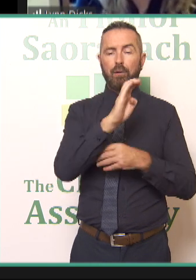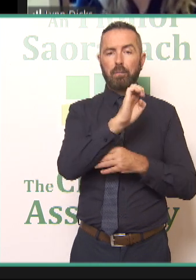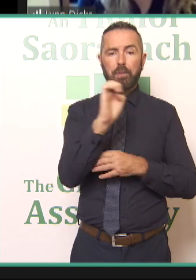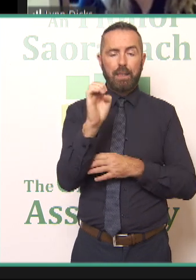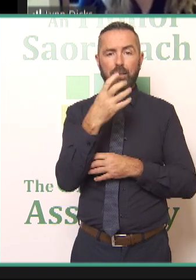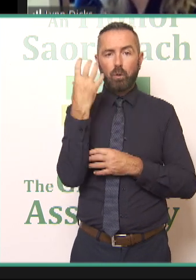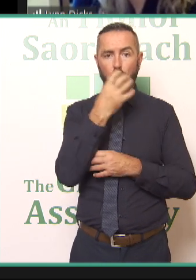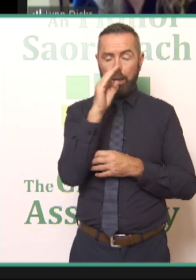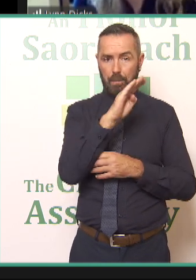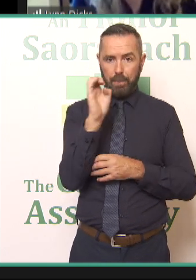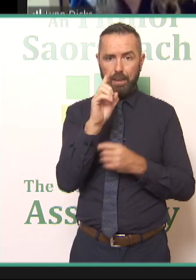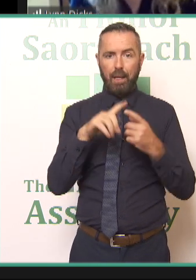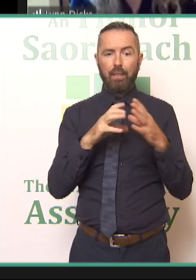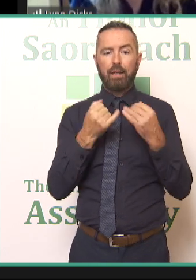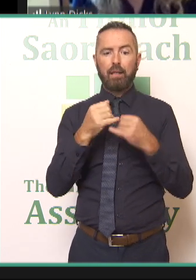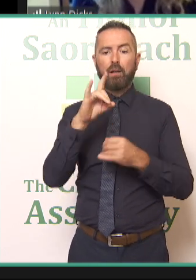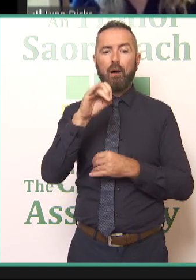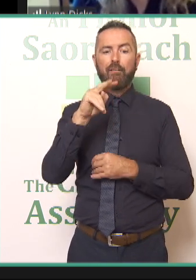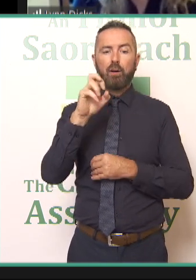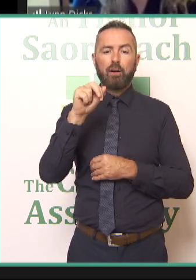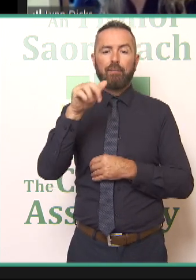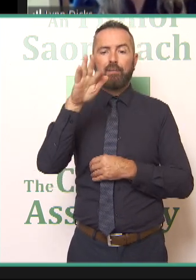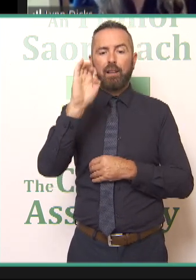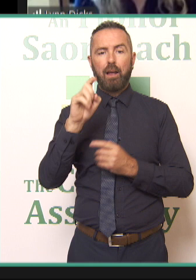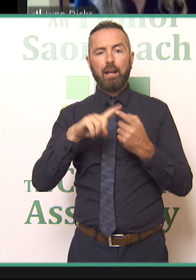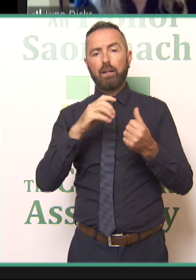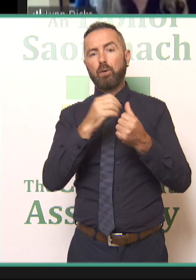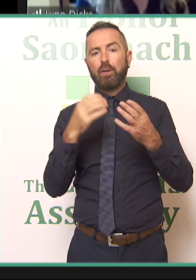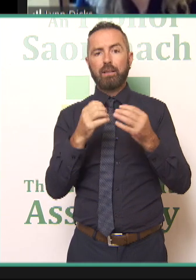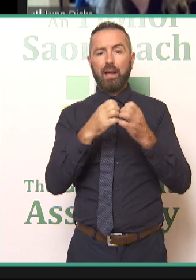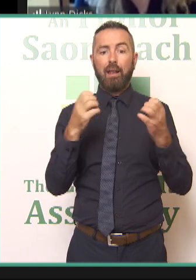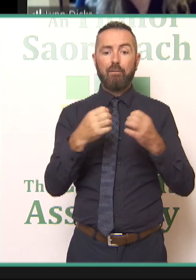bees usually and things like hoverflies and other flies and beetles every single flower needs to be